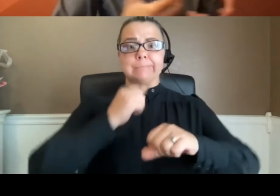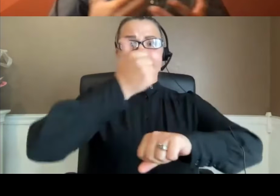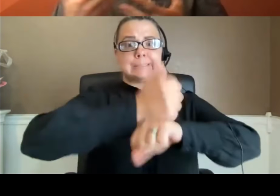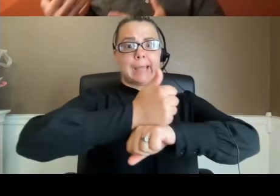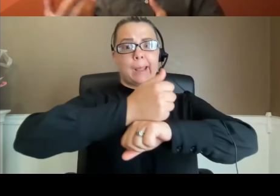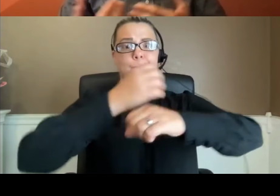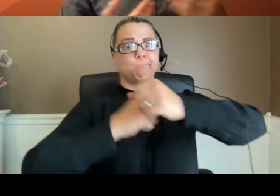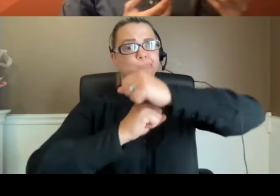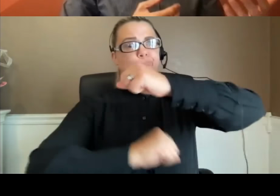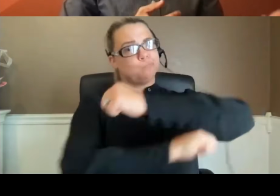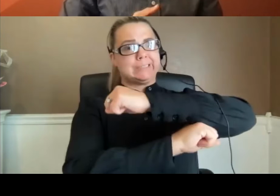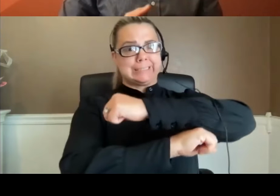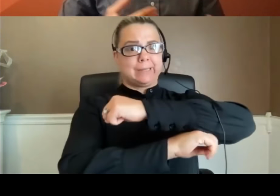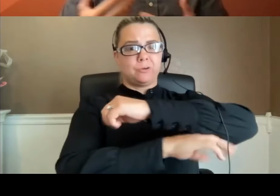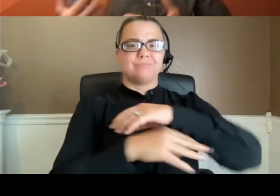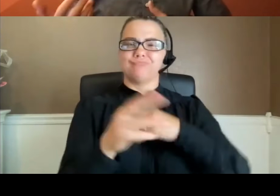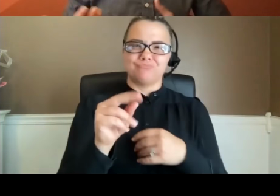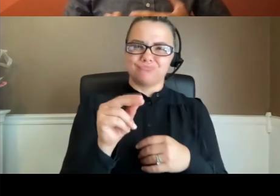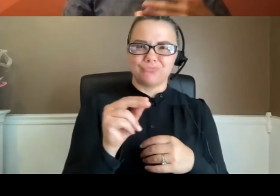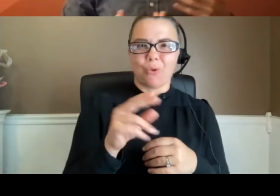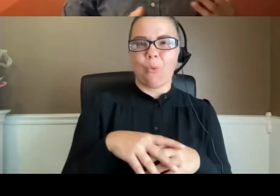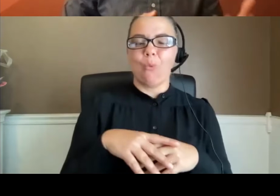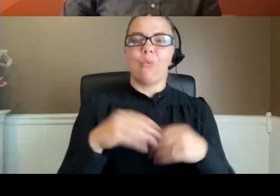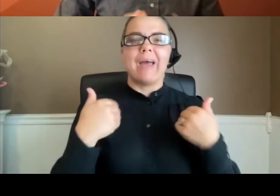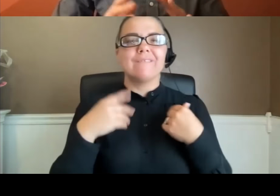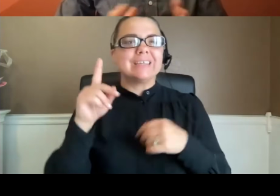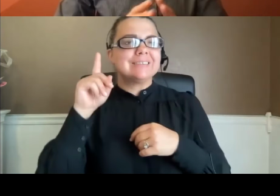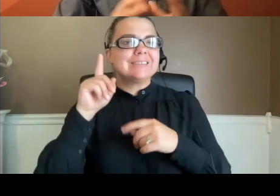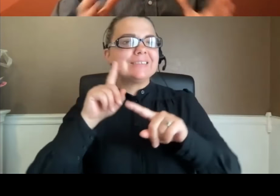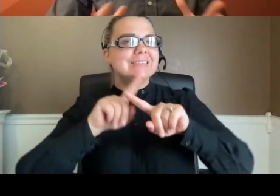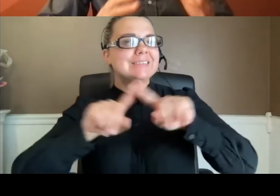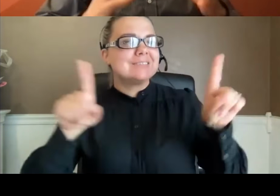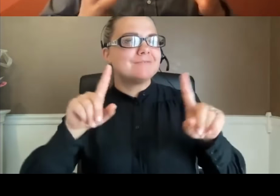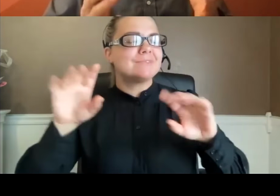different sounds mean and what changes in pitch and rates and all of that kind of stuff,